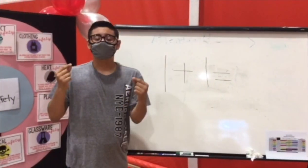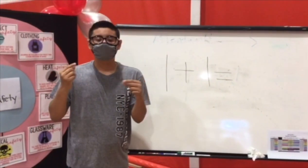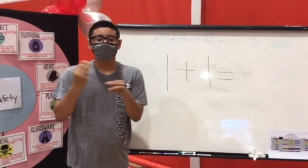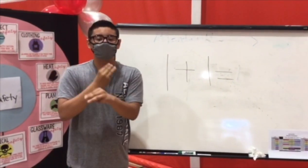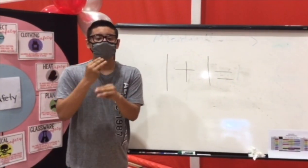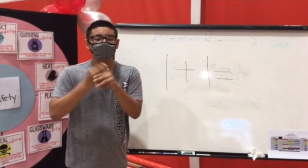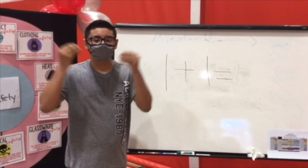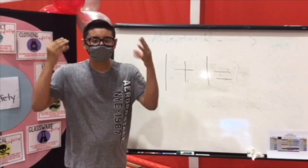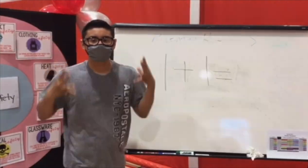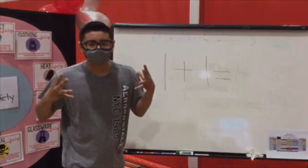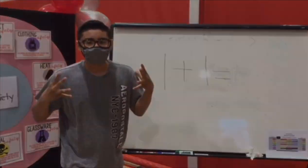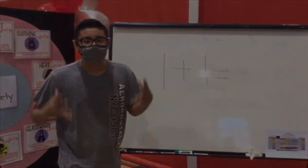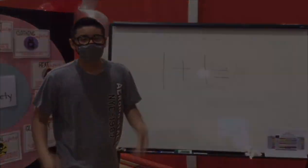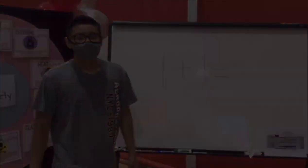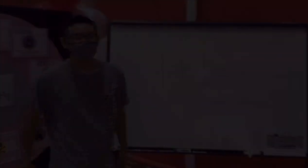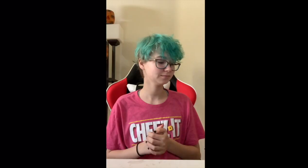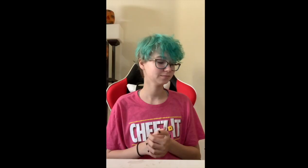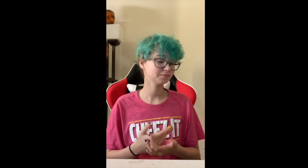My future job is going to be a math teacher.